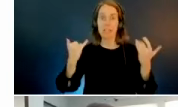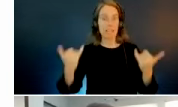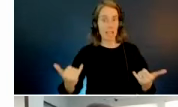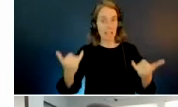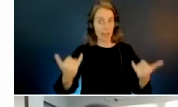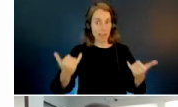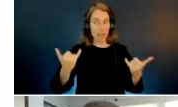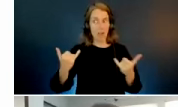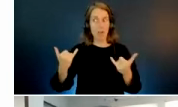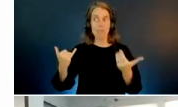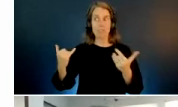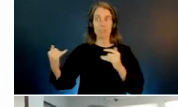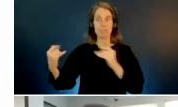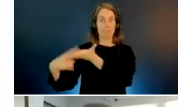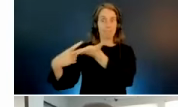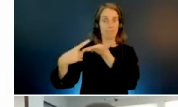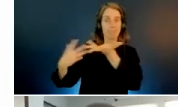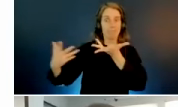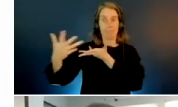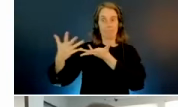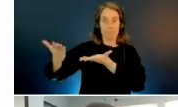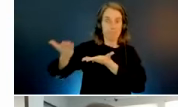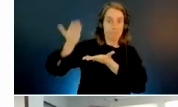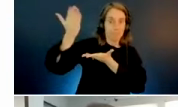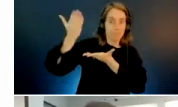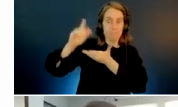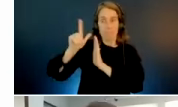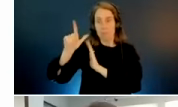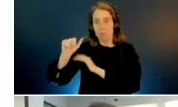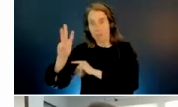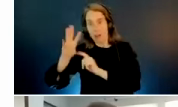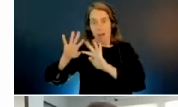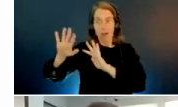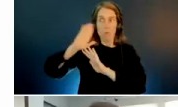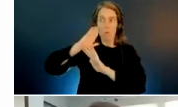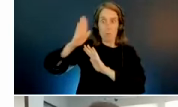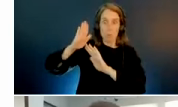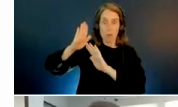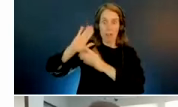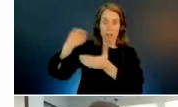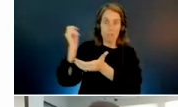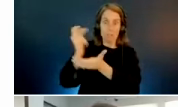um is that currently the law it is not um so currently right now we have no early voting period